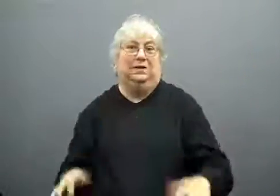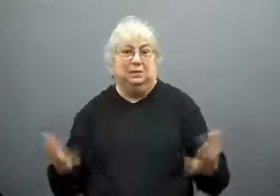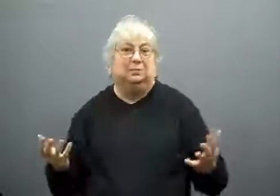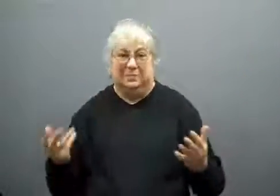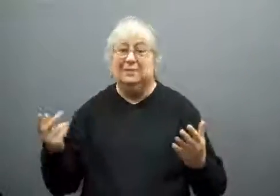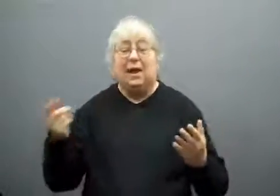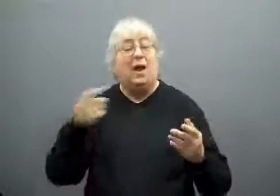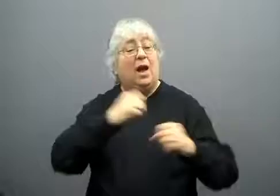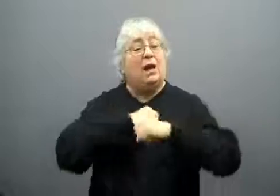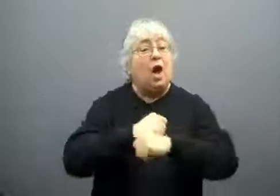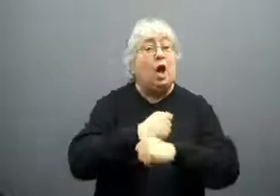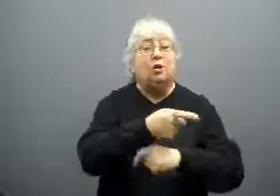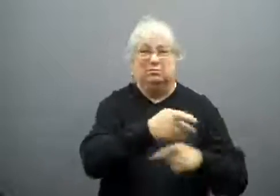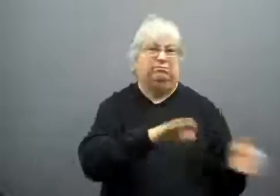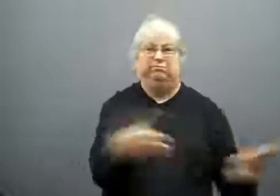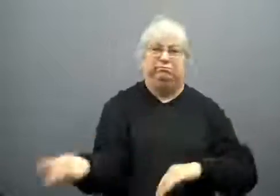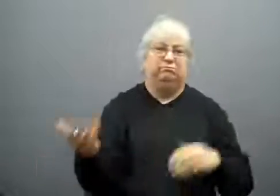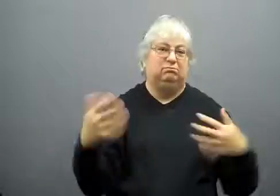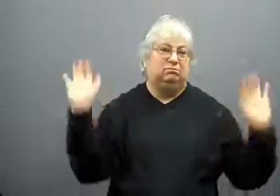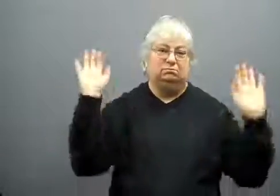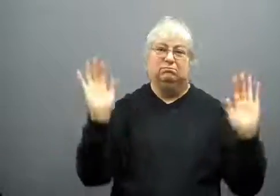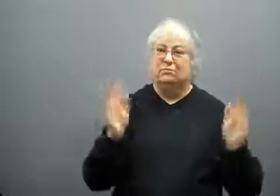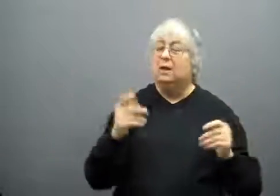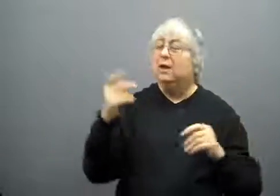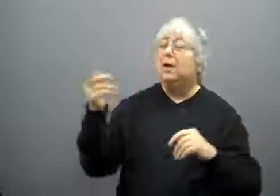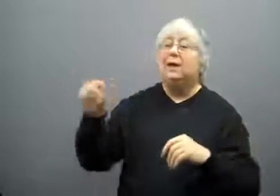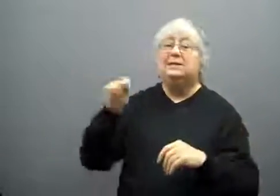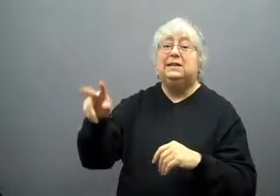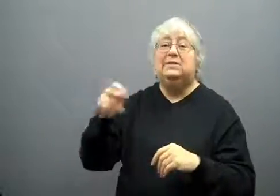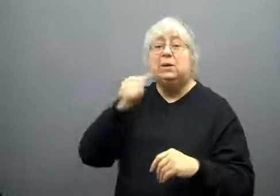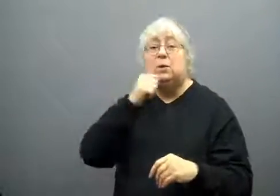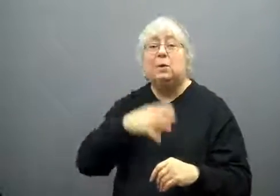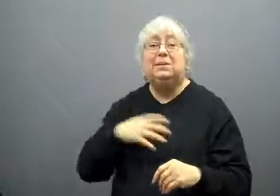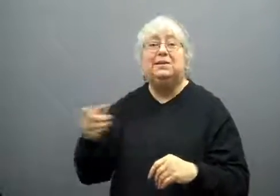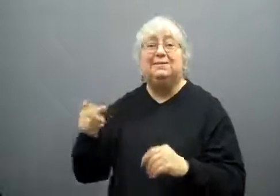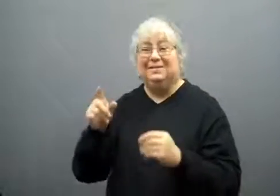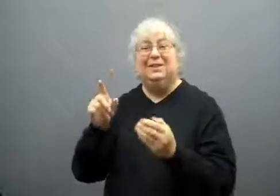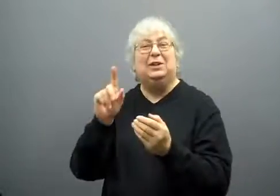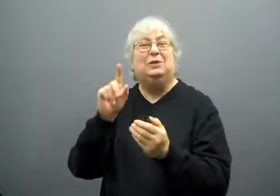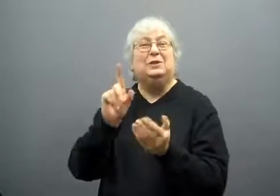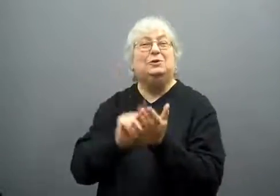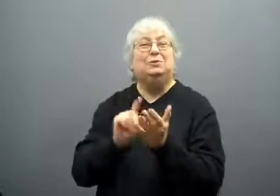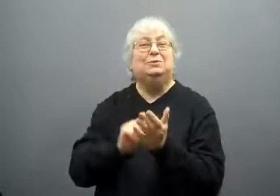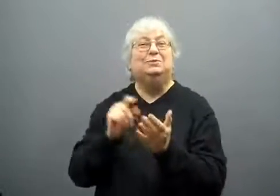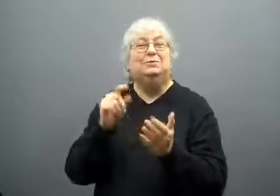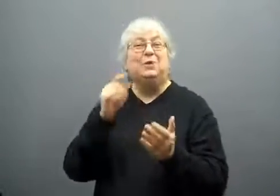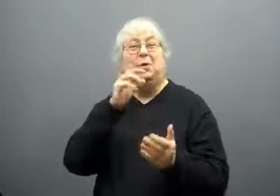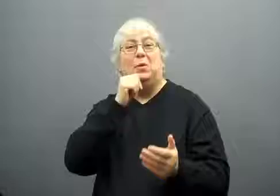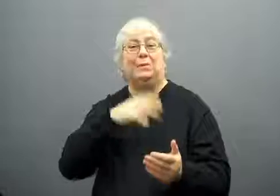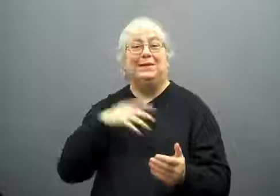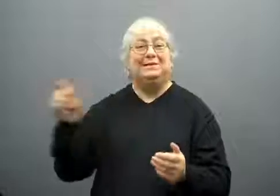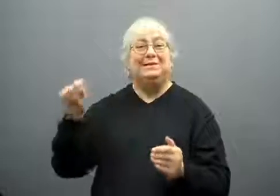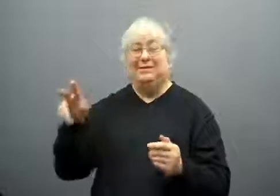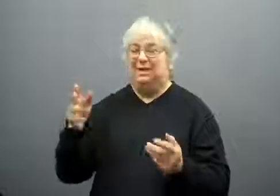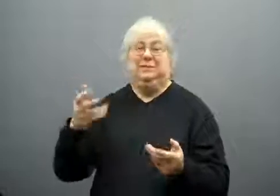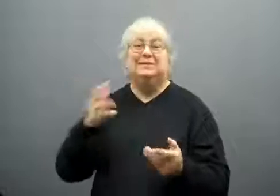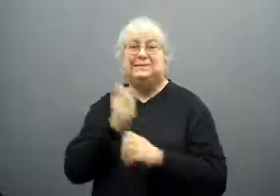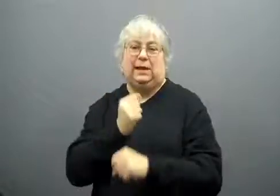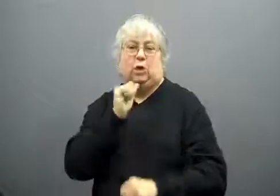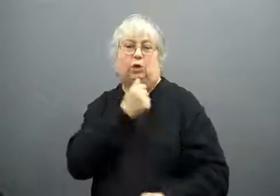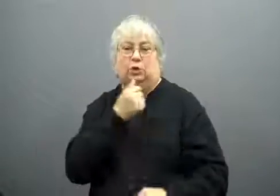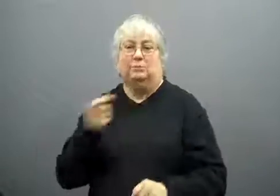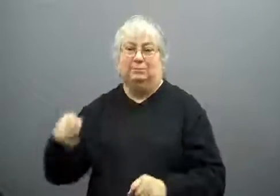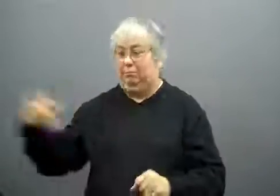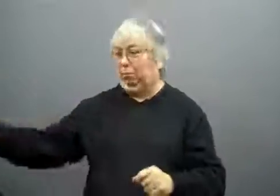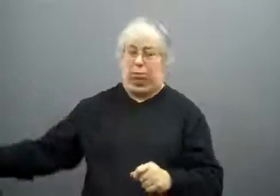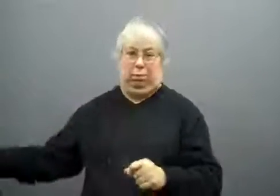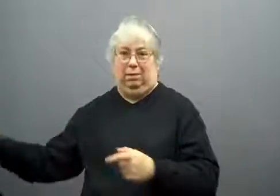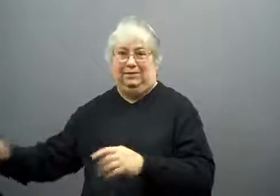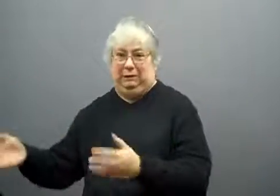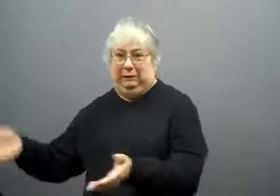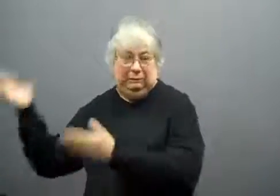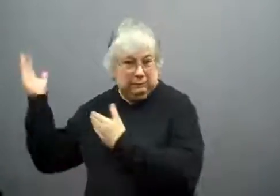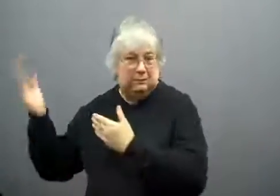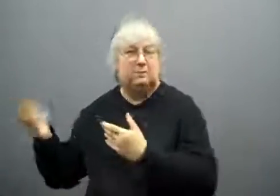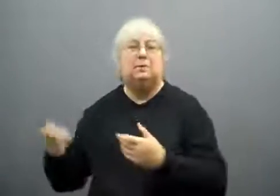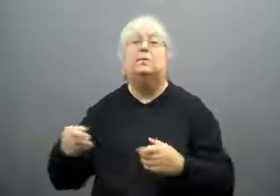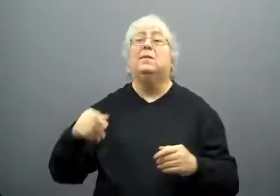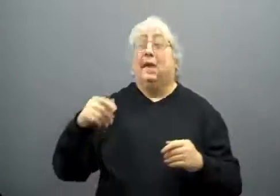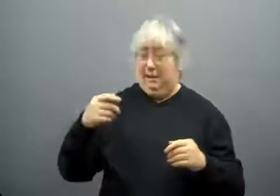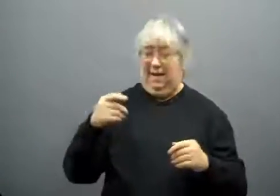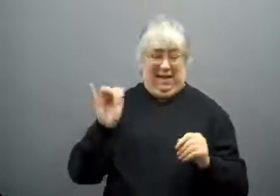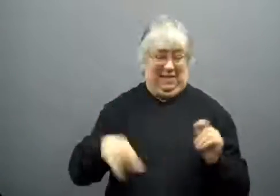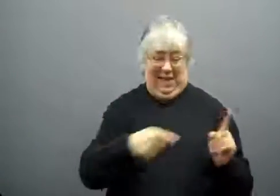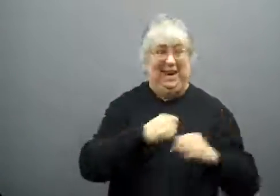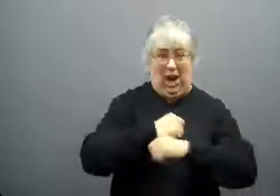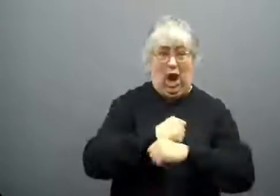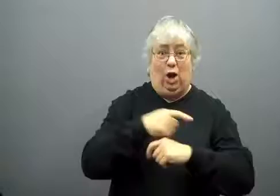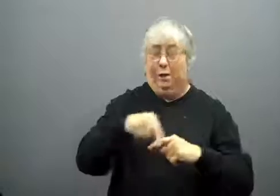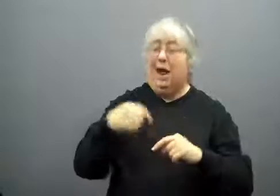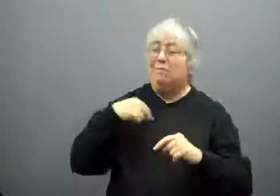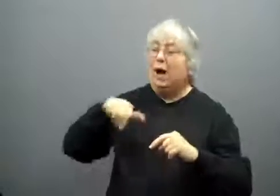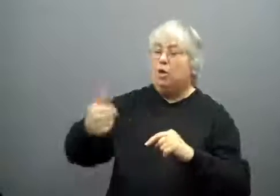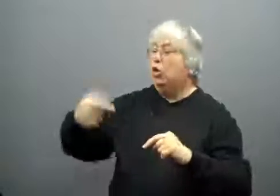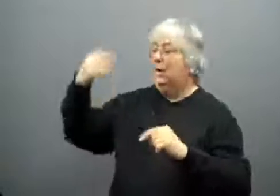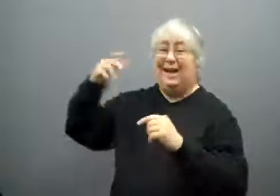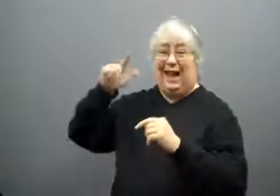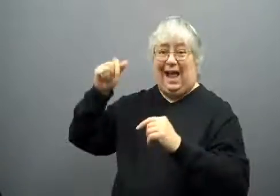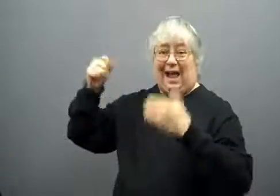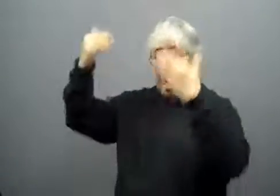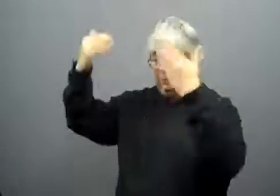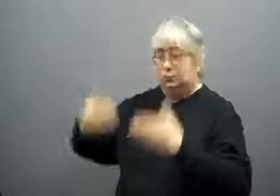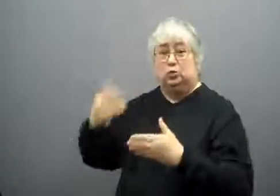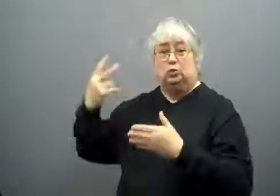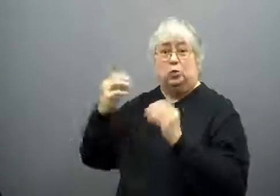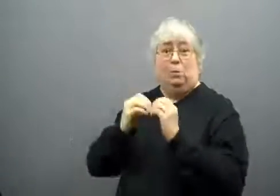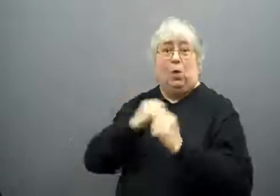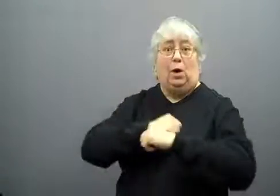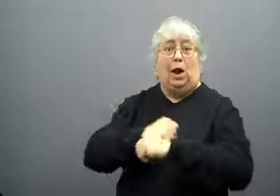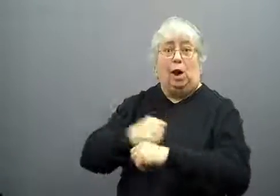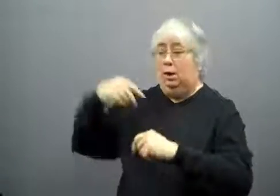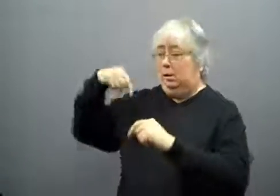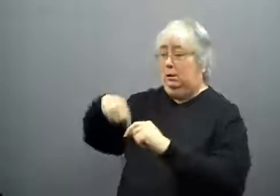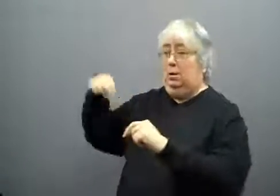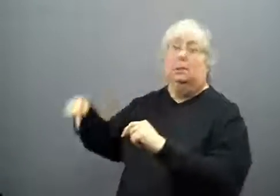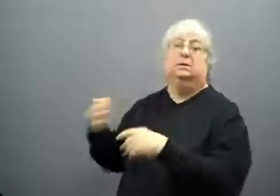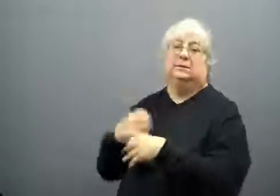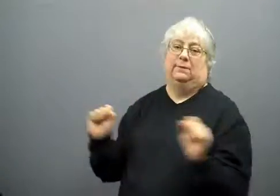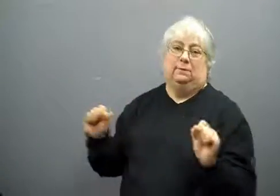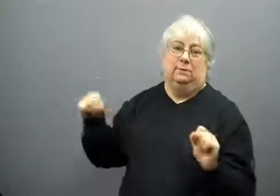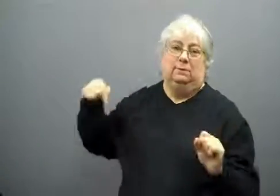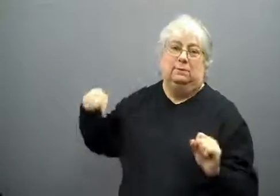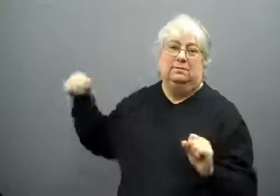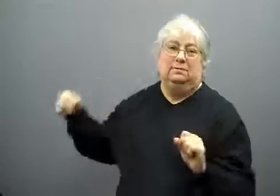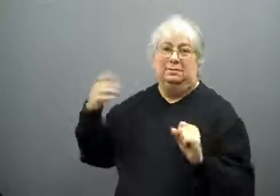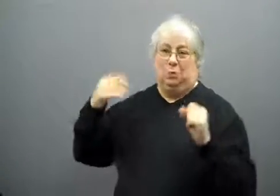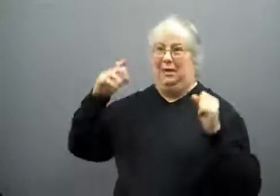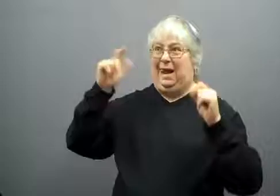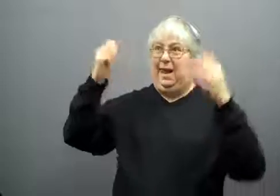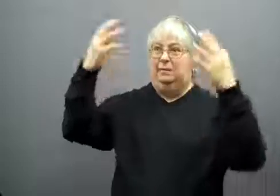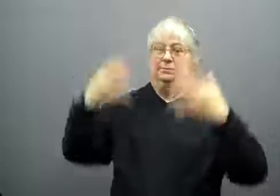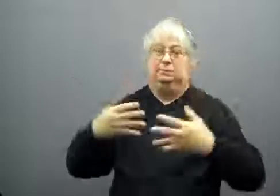The guard was killed, and the TV newswoman was injured.